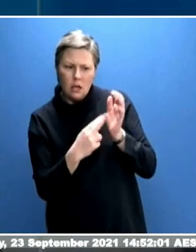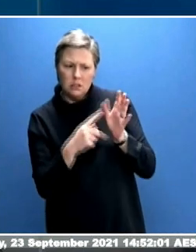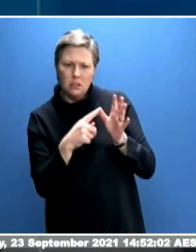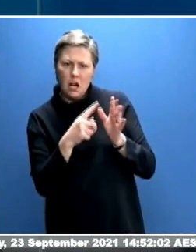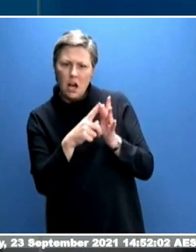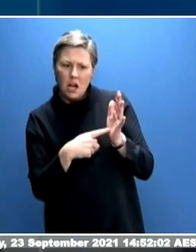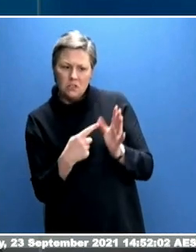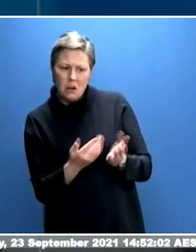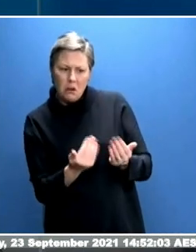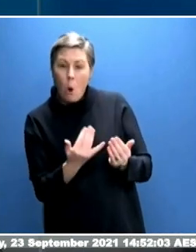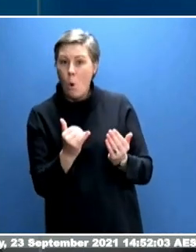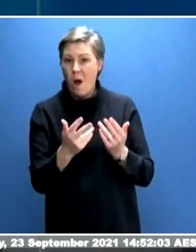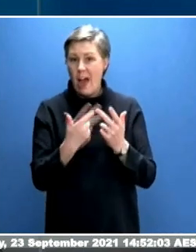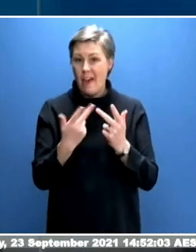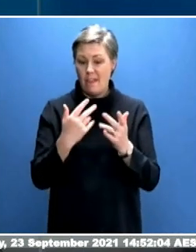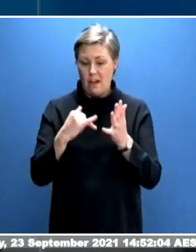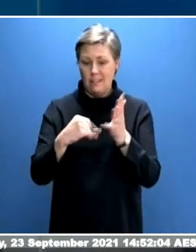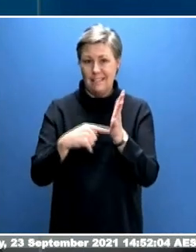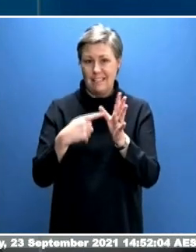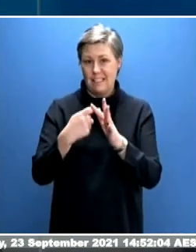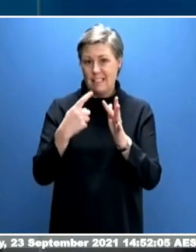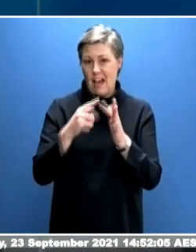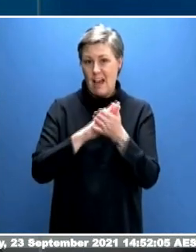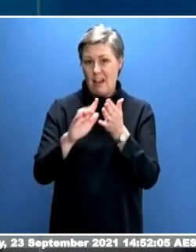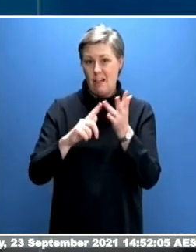or other stakeholders like that in the community sector during that period?